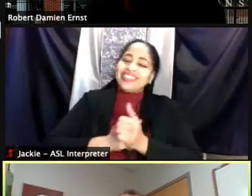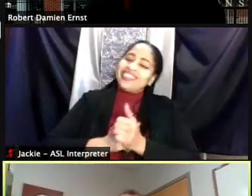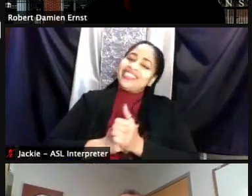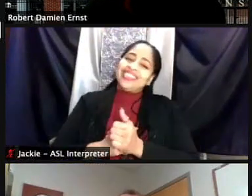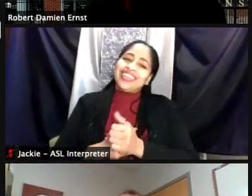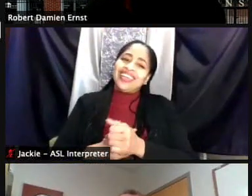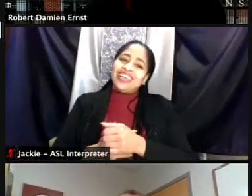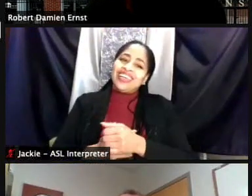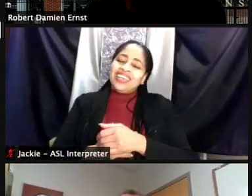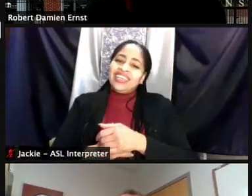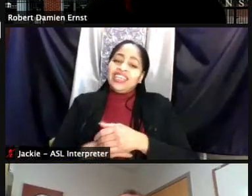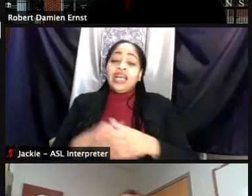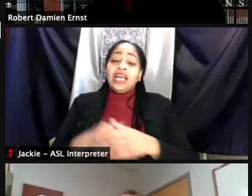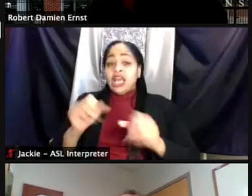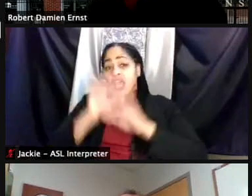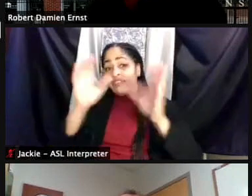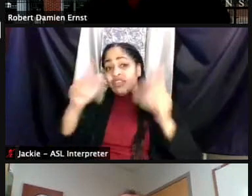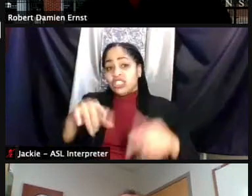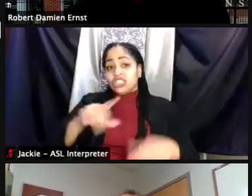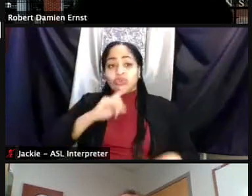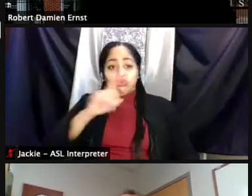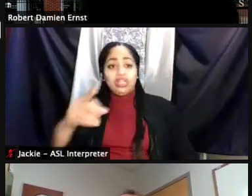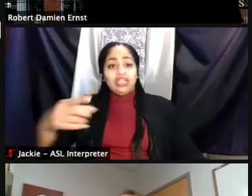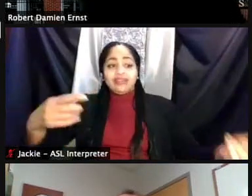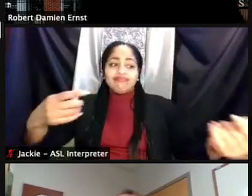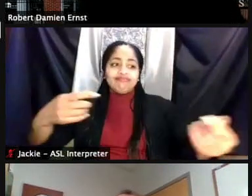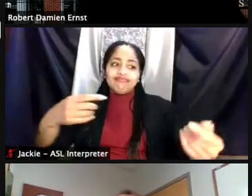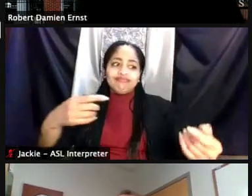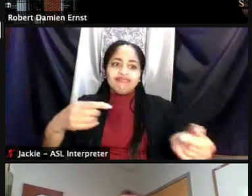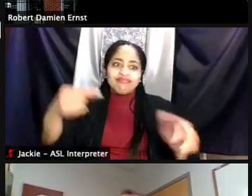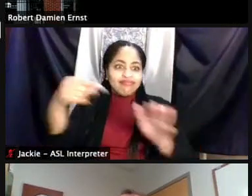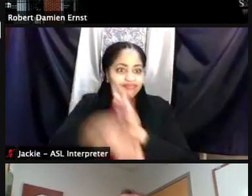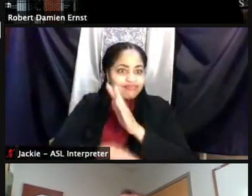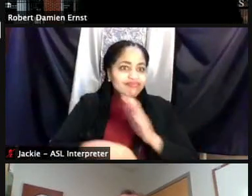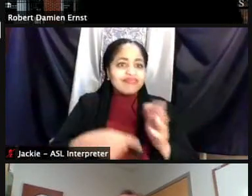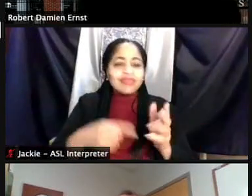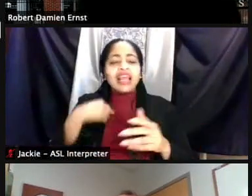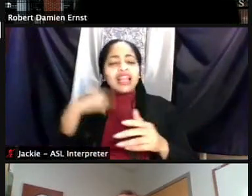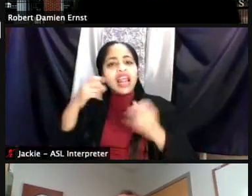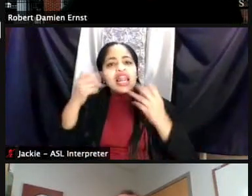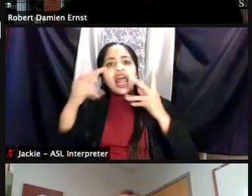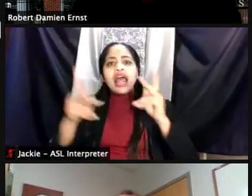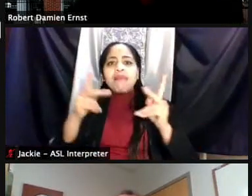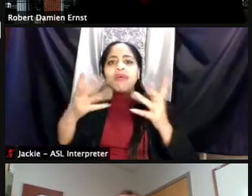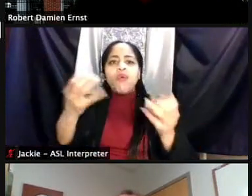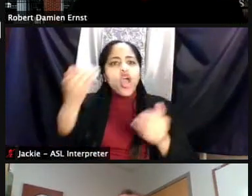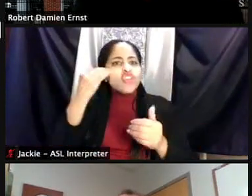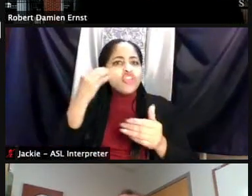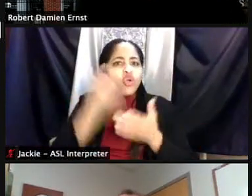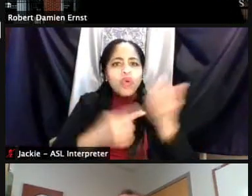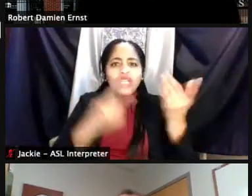And obviously this is really dynamic. I think a lot of people wanna know what's going on at Michigan Medicine.